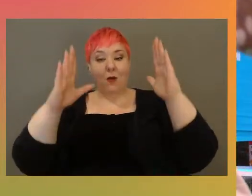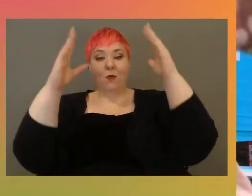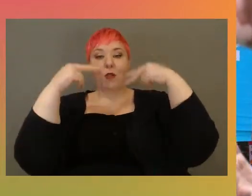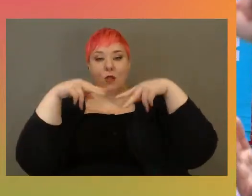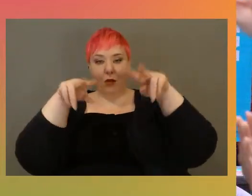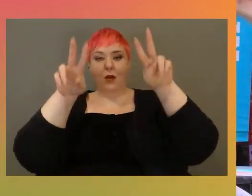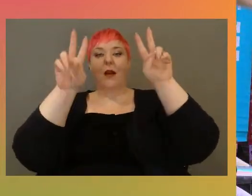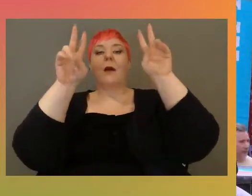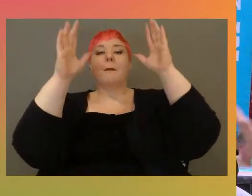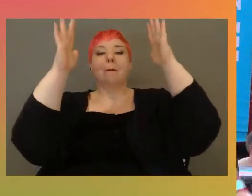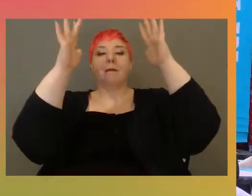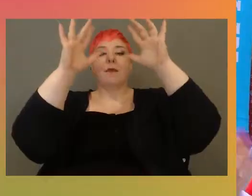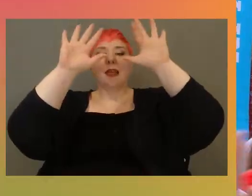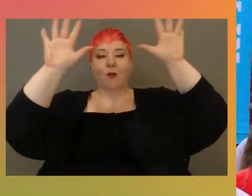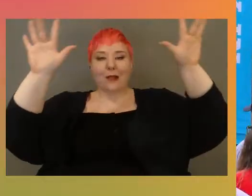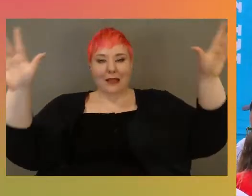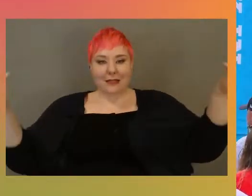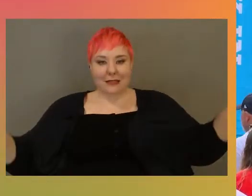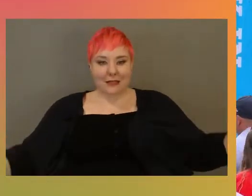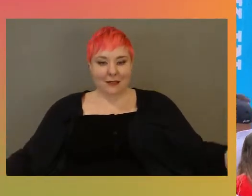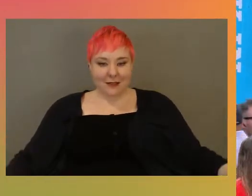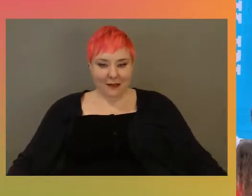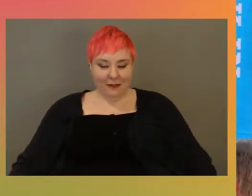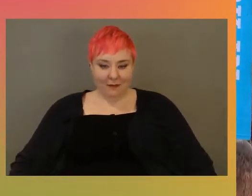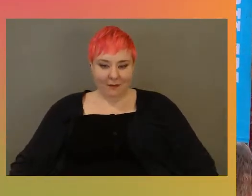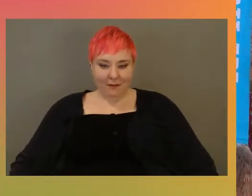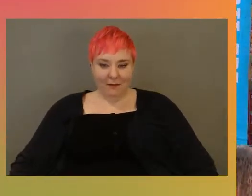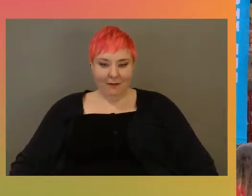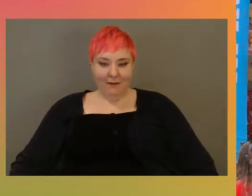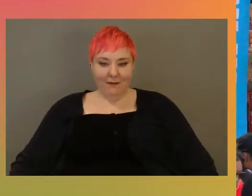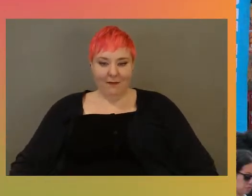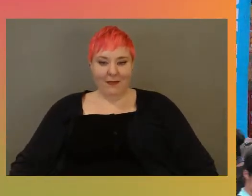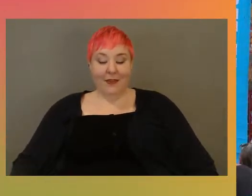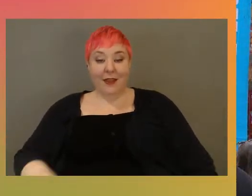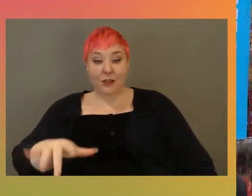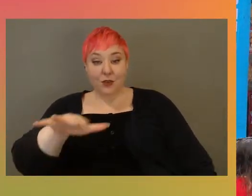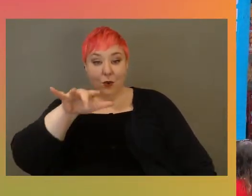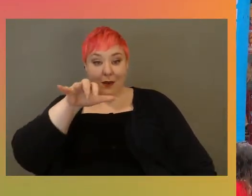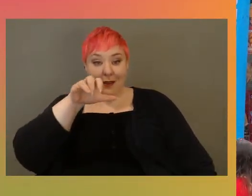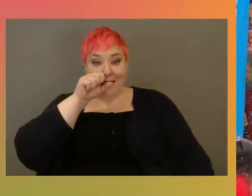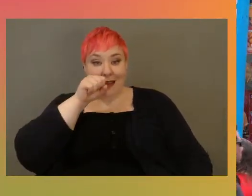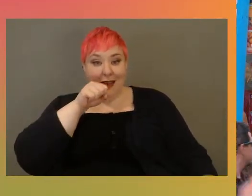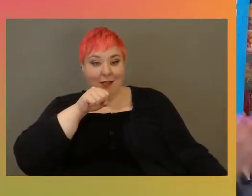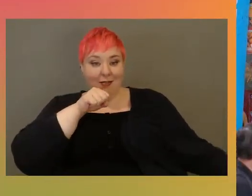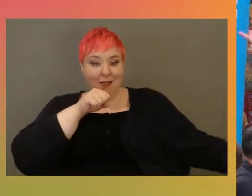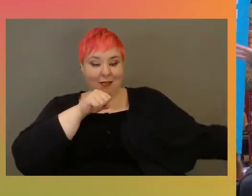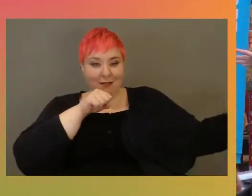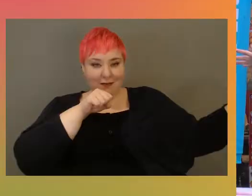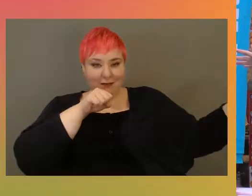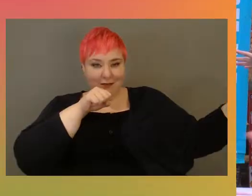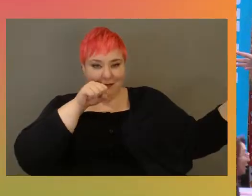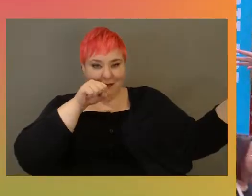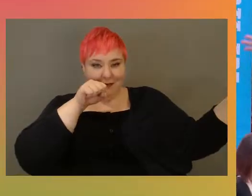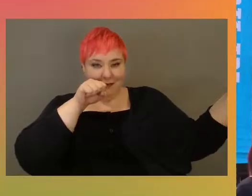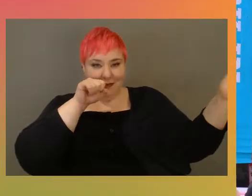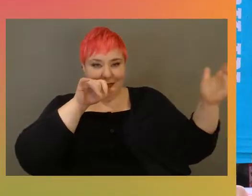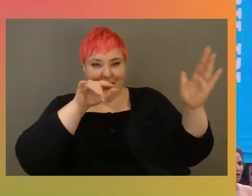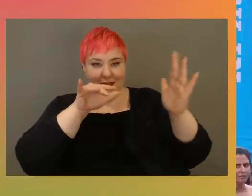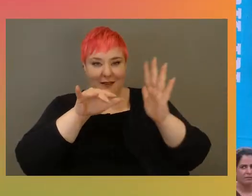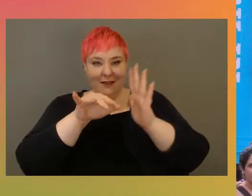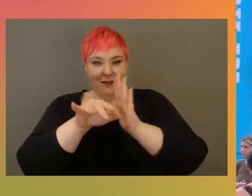COME BACK UP.